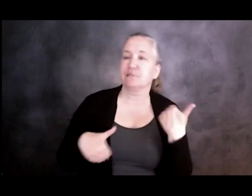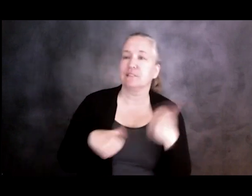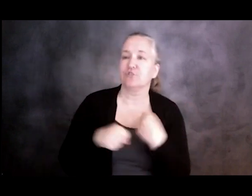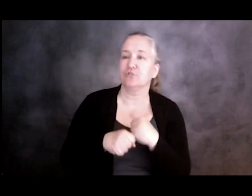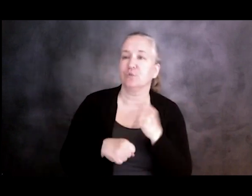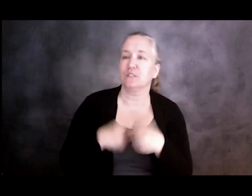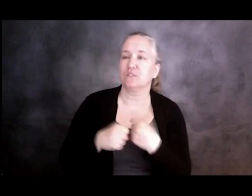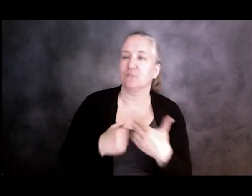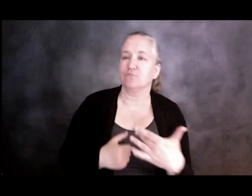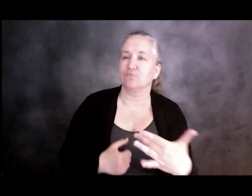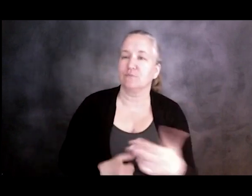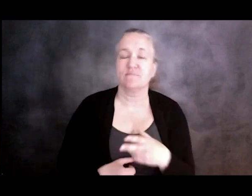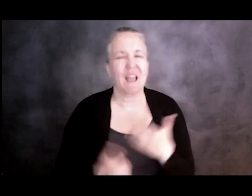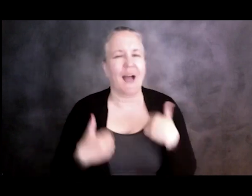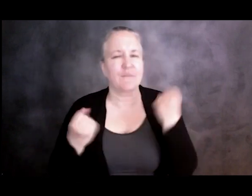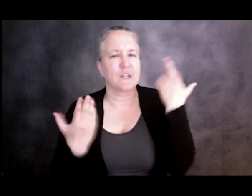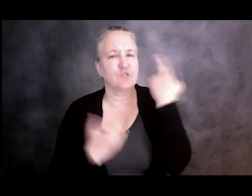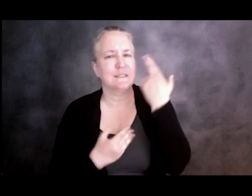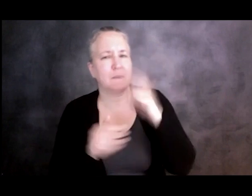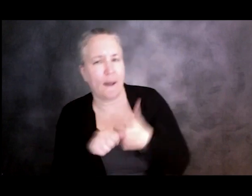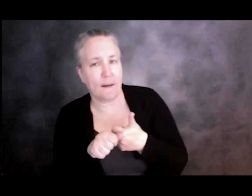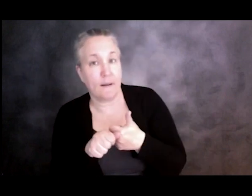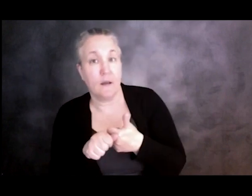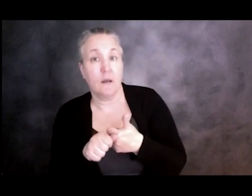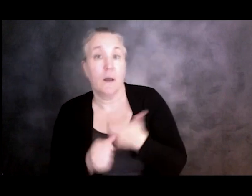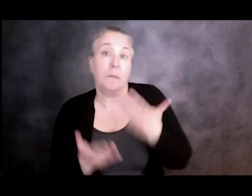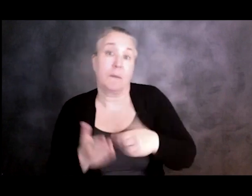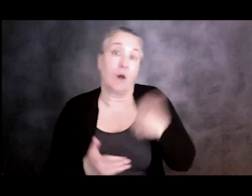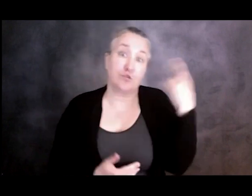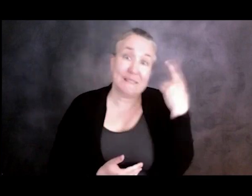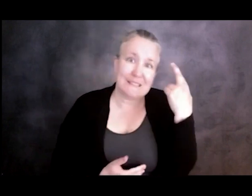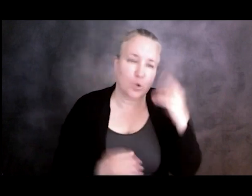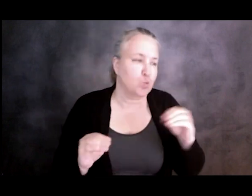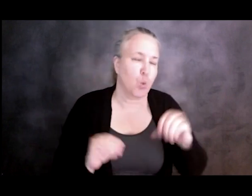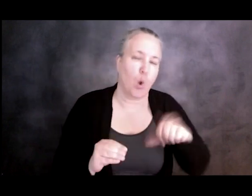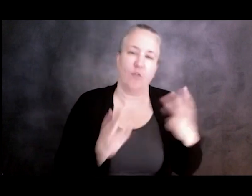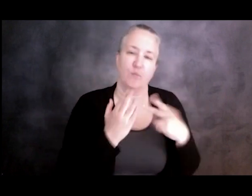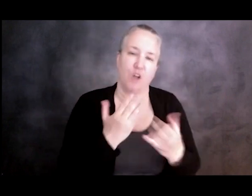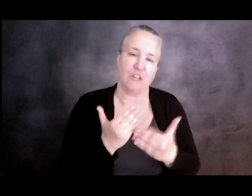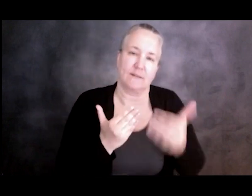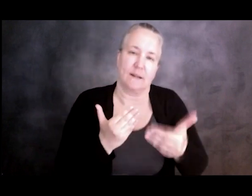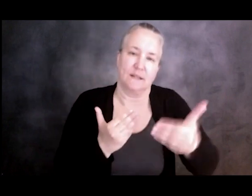And there's many reasons for that. But one reason could be they don't have another project lined up. So I'm always trying to think ahead to the next thing.